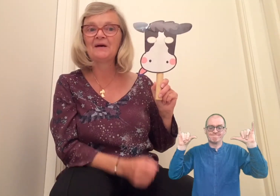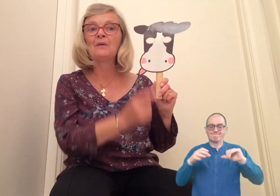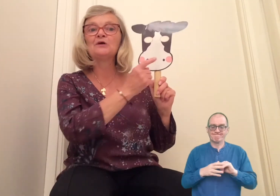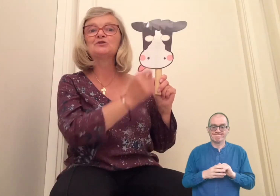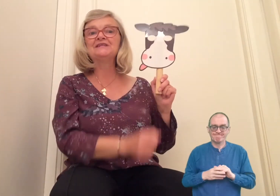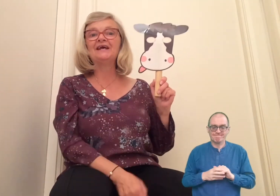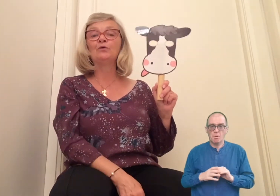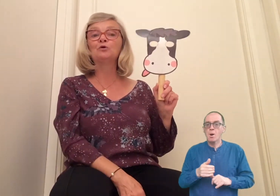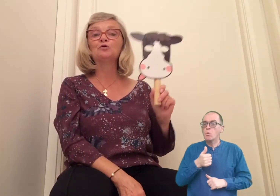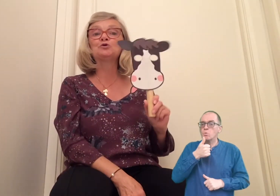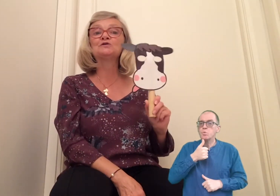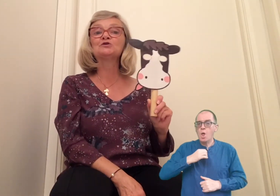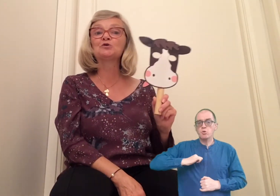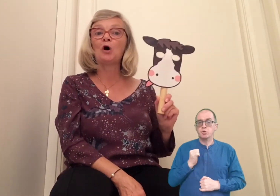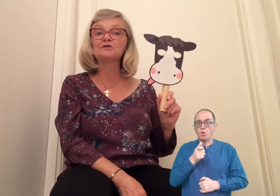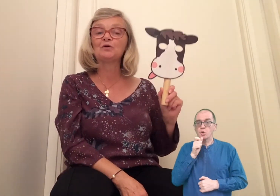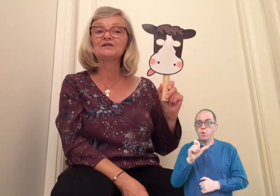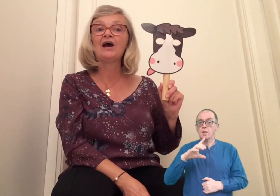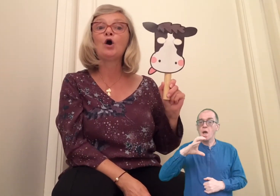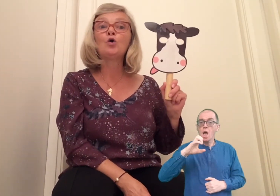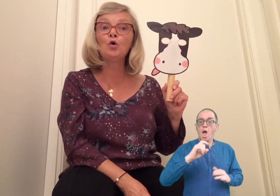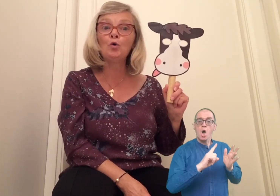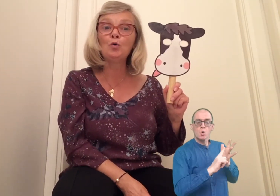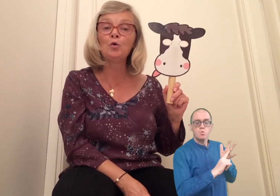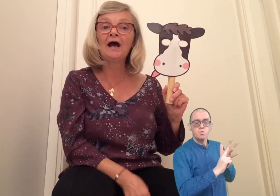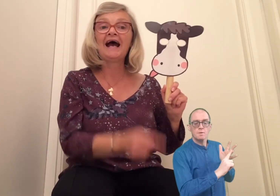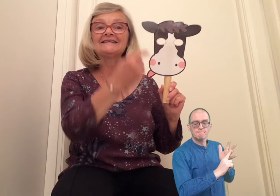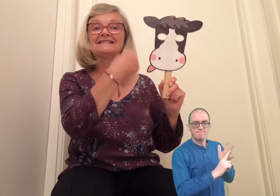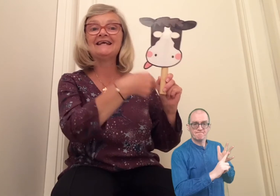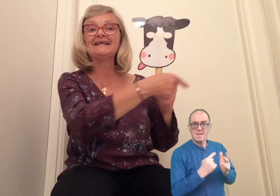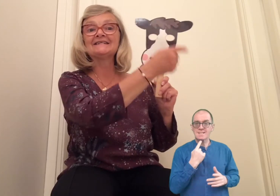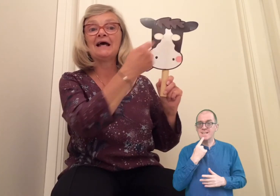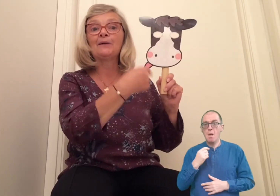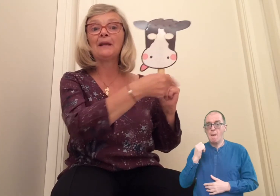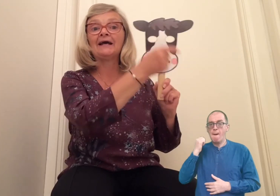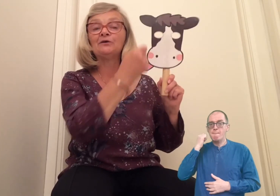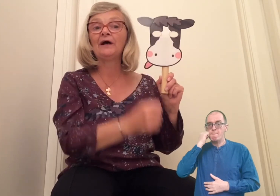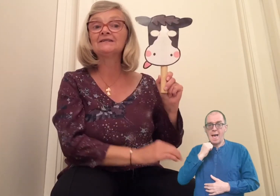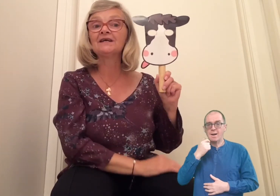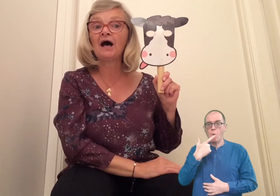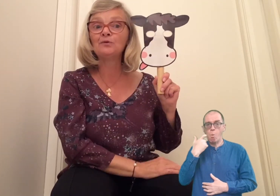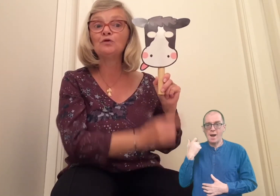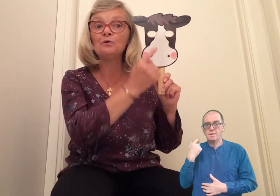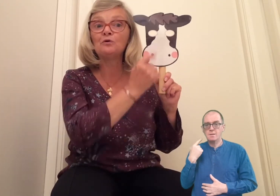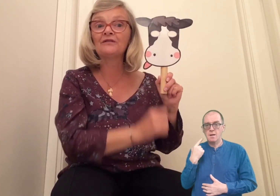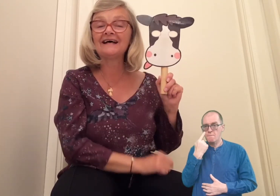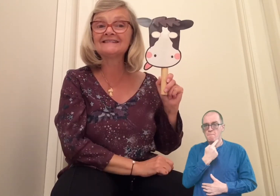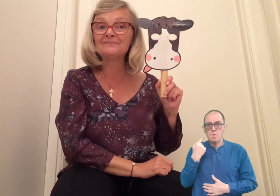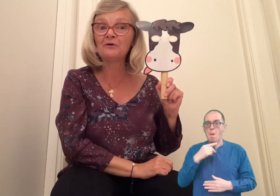But today we are going to use the Scots word, coo, and say it is black and white aboot the mou. That's its mouth.